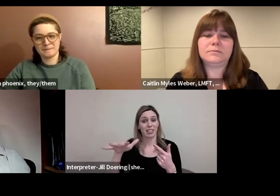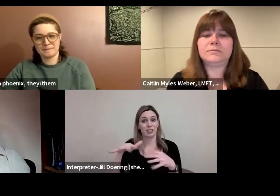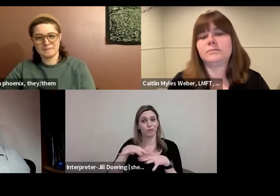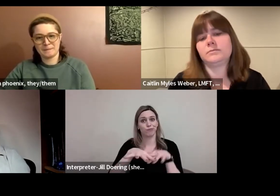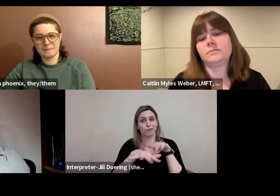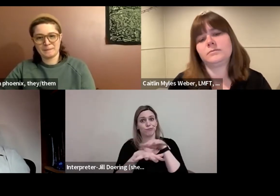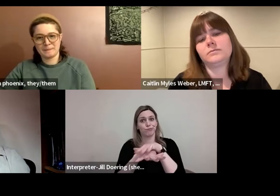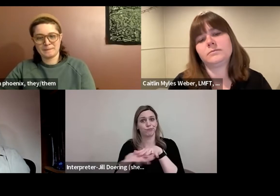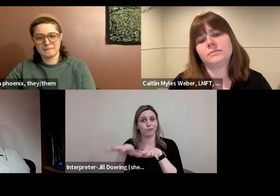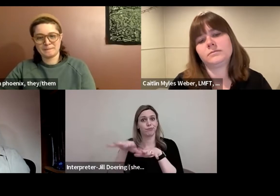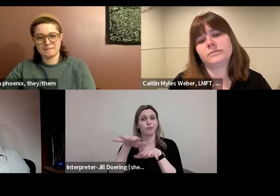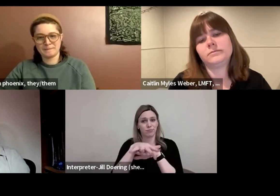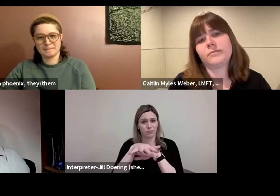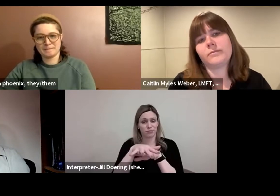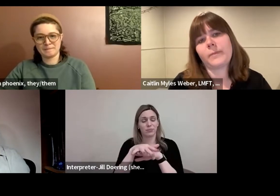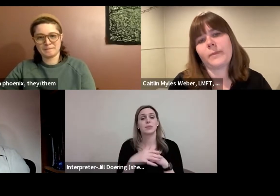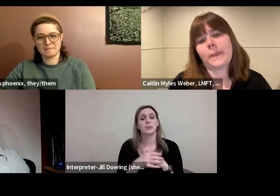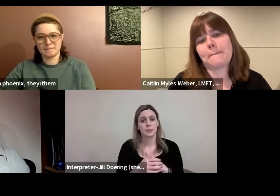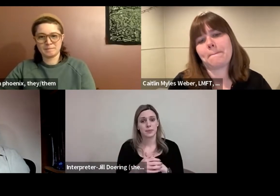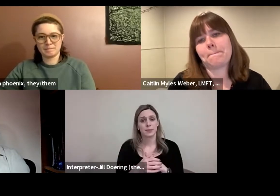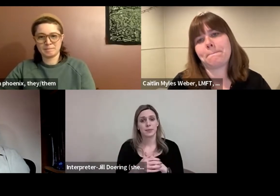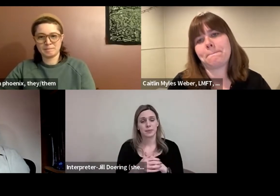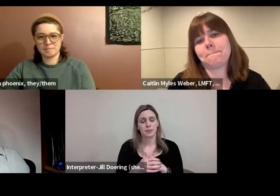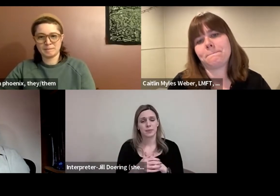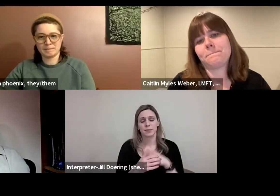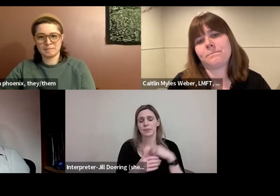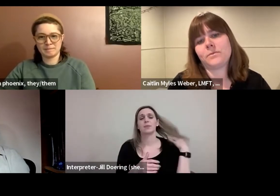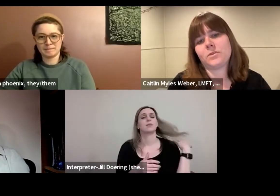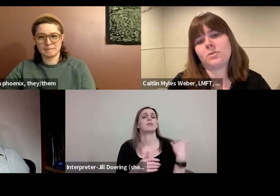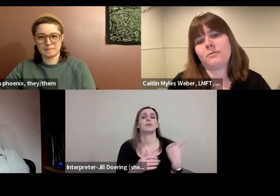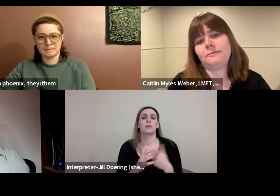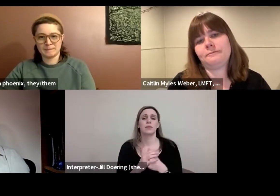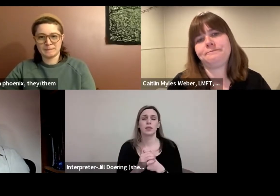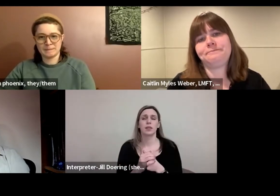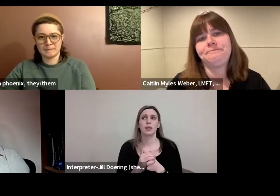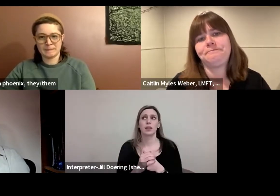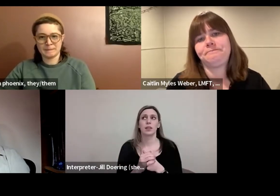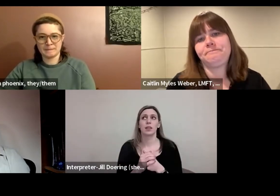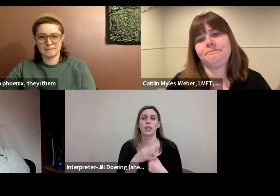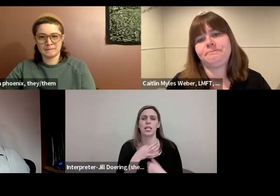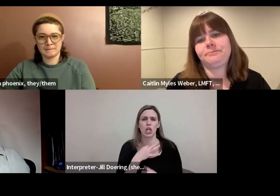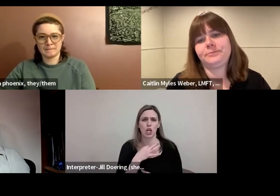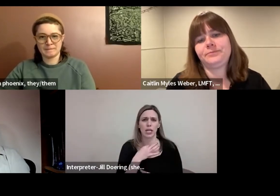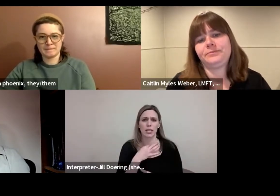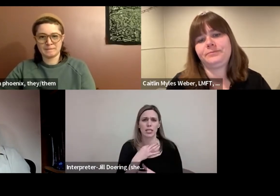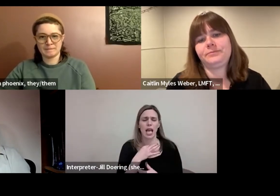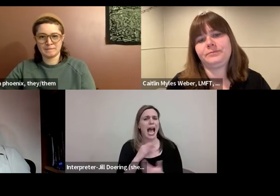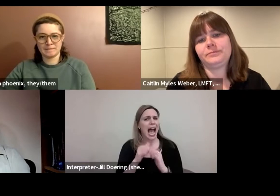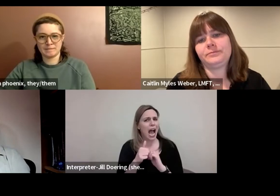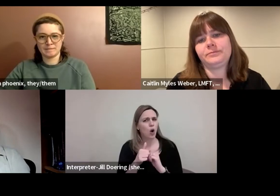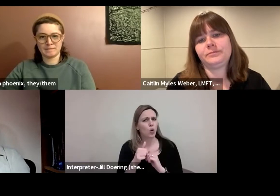what do you think about how folks are bringing themselves into your offices knowing that so many folks have trauma